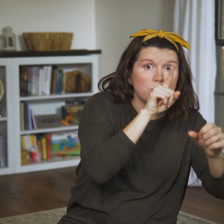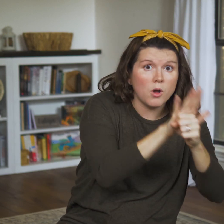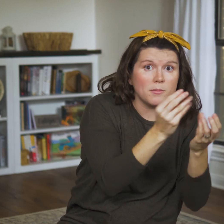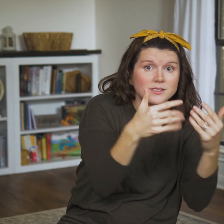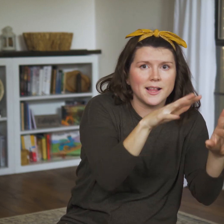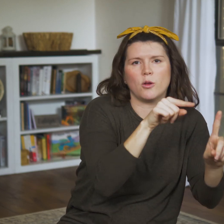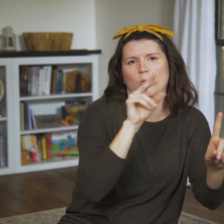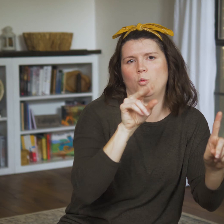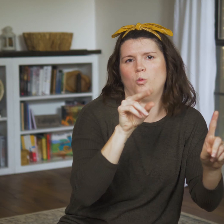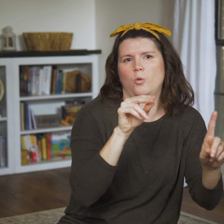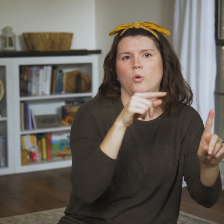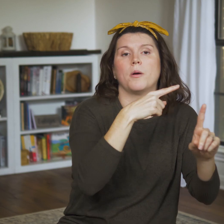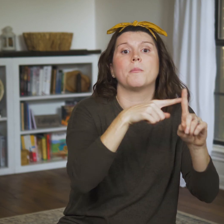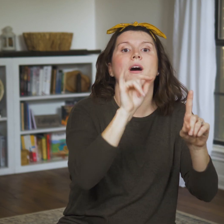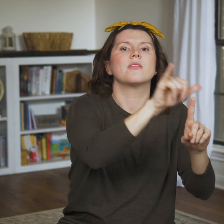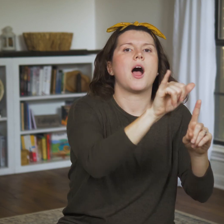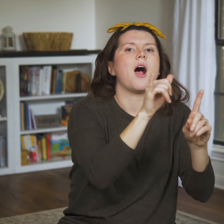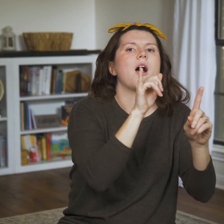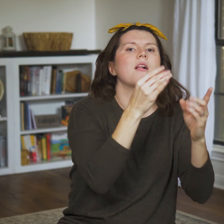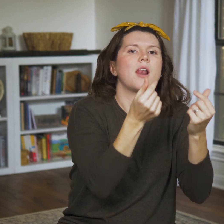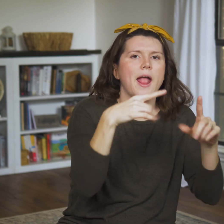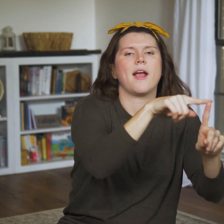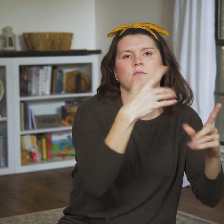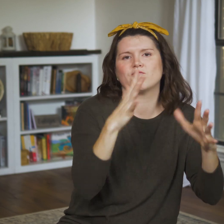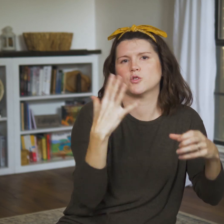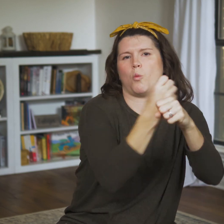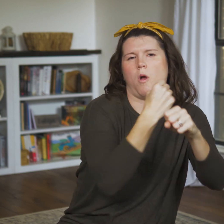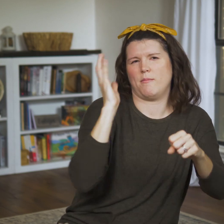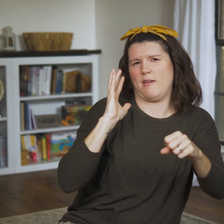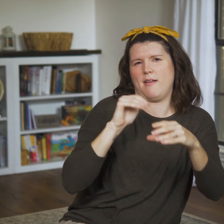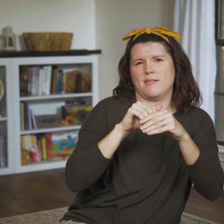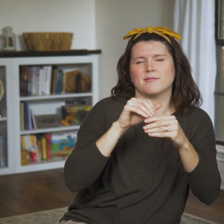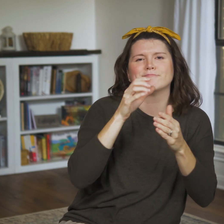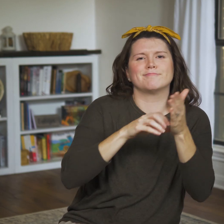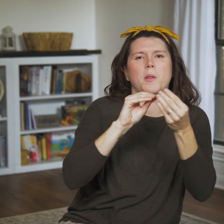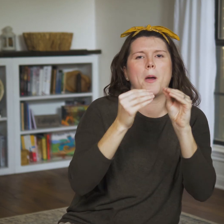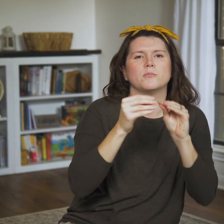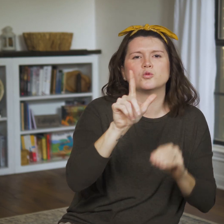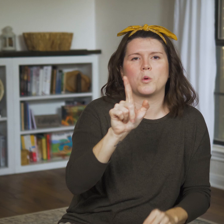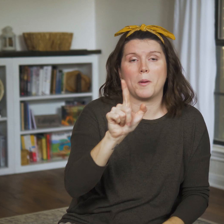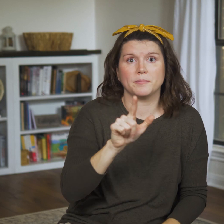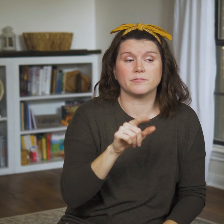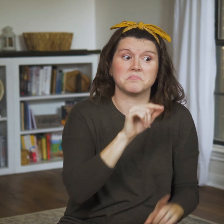Next we see some land distribution.